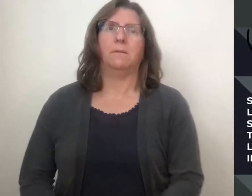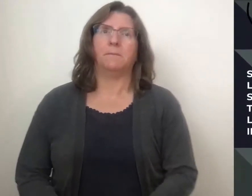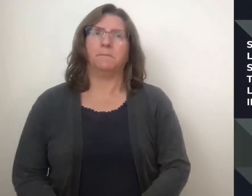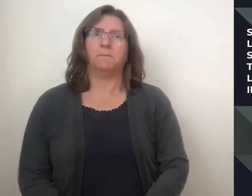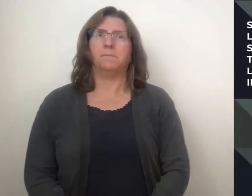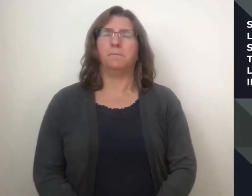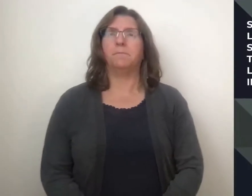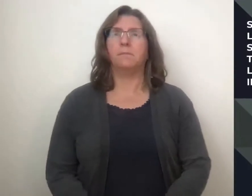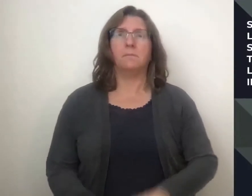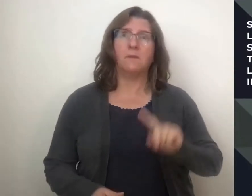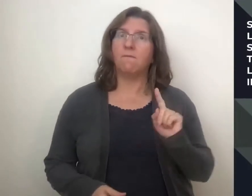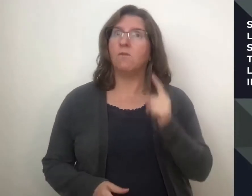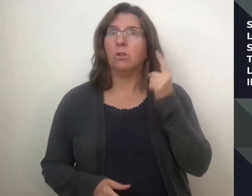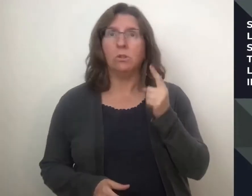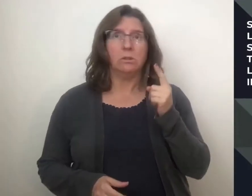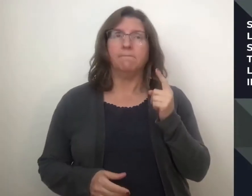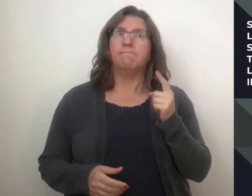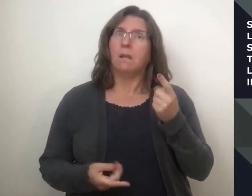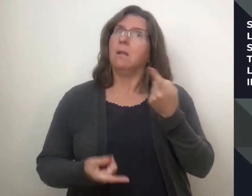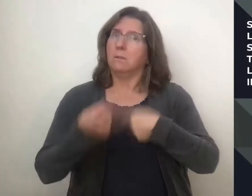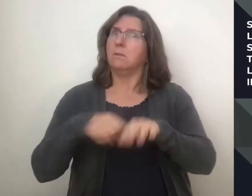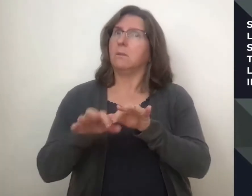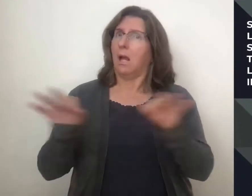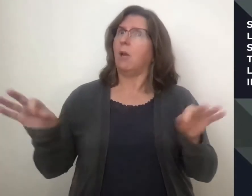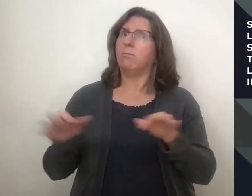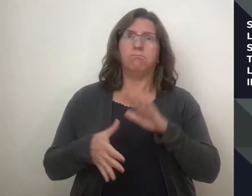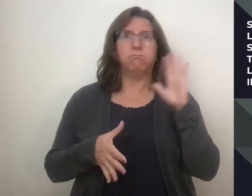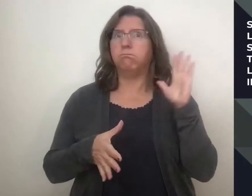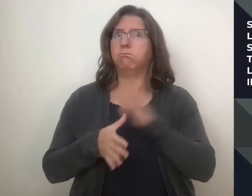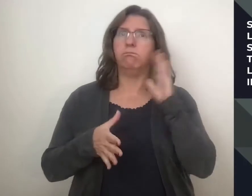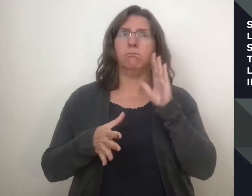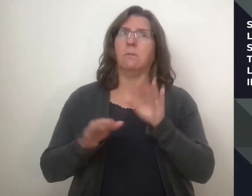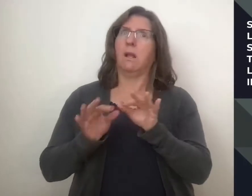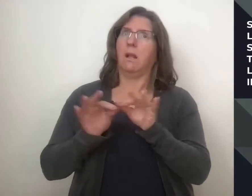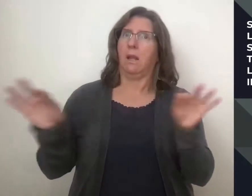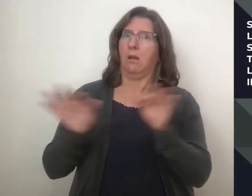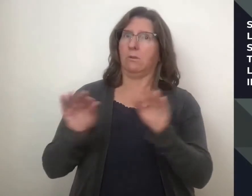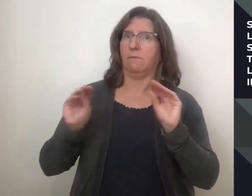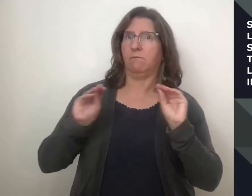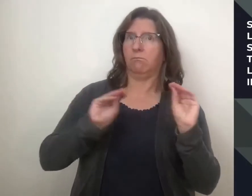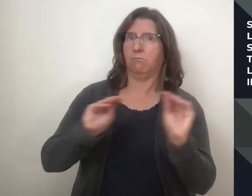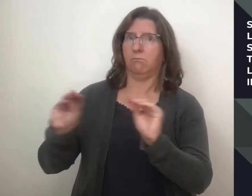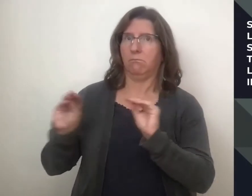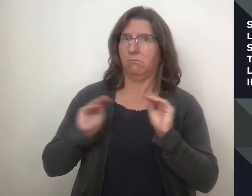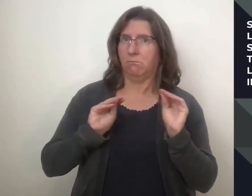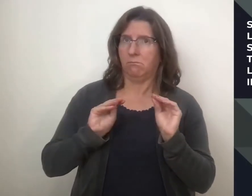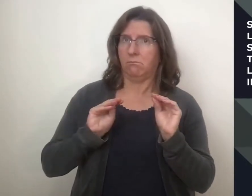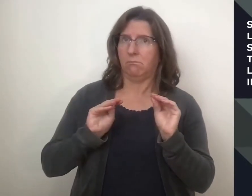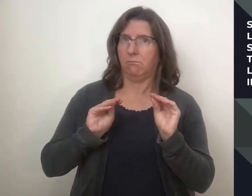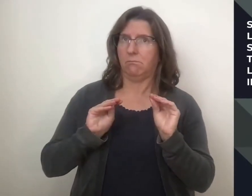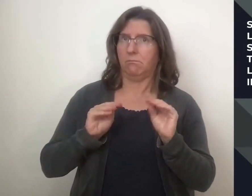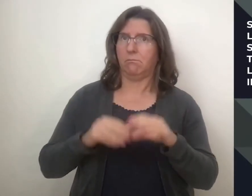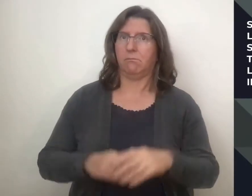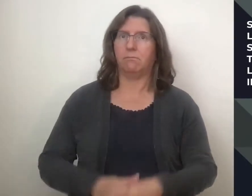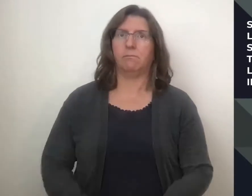First and foremost sign language should be the primary language of instruction.